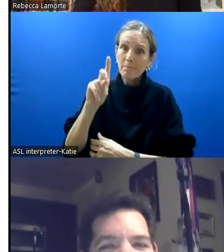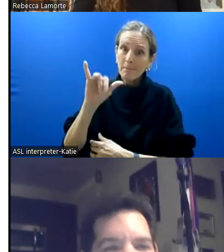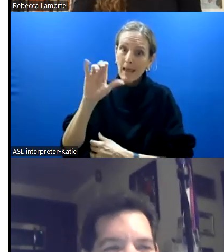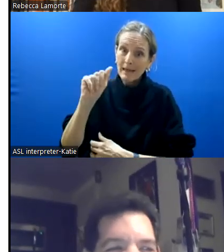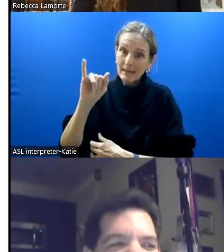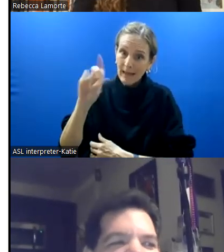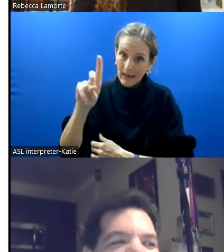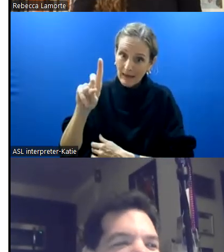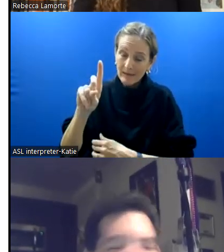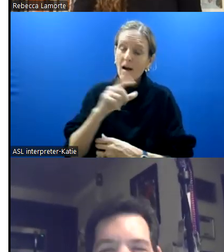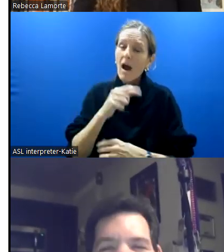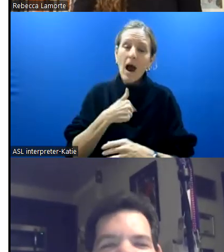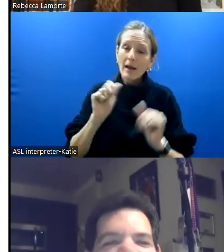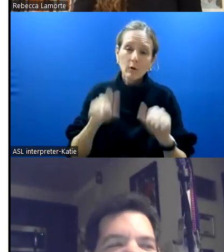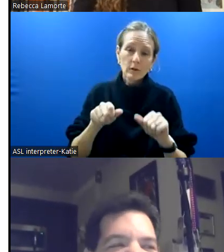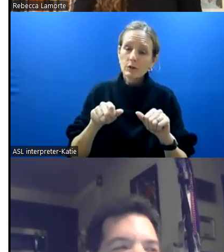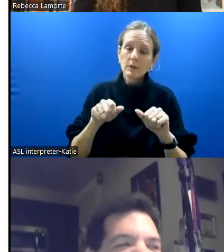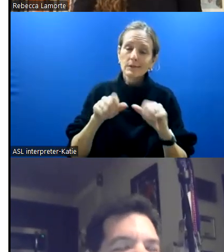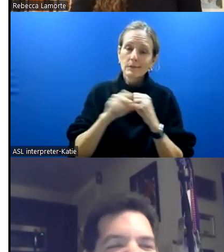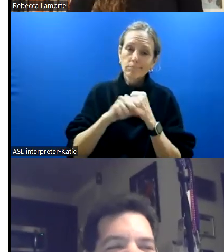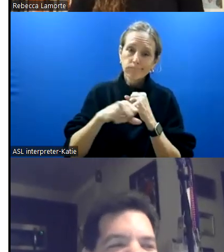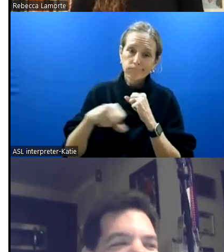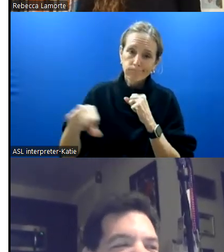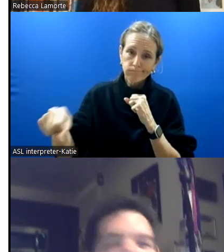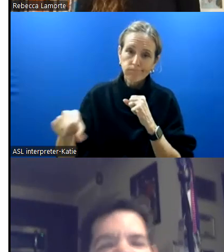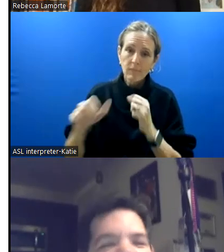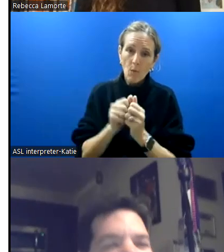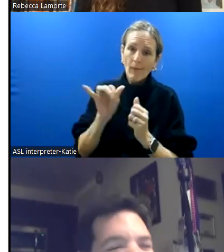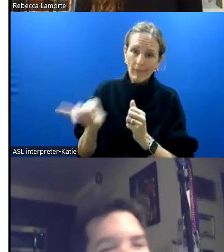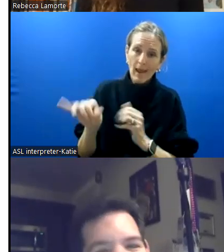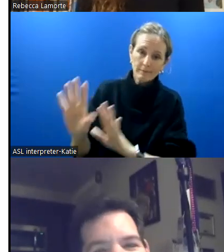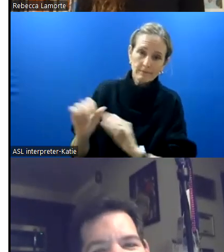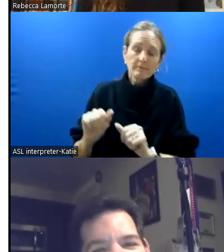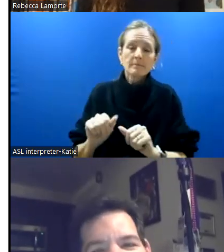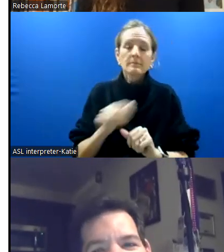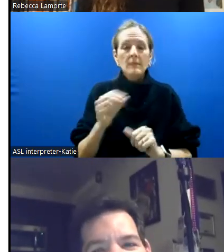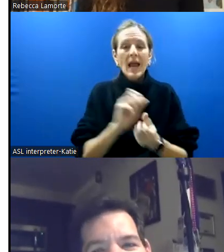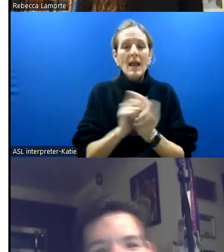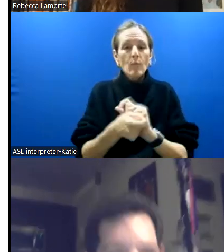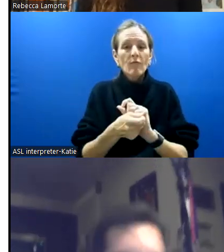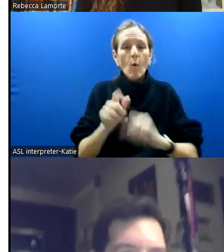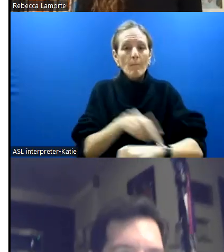And to reform long-term care to include people